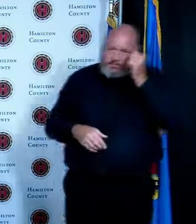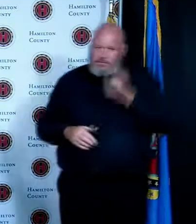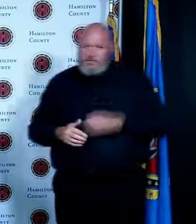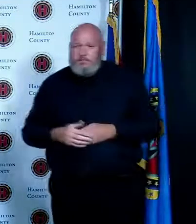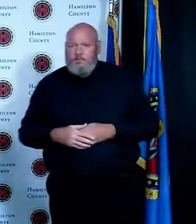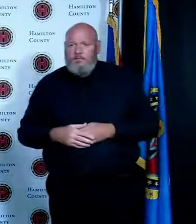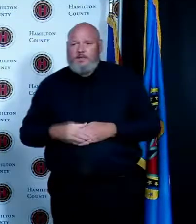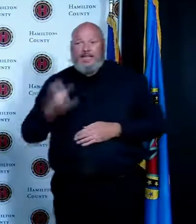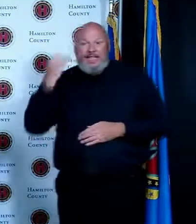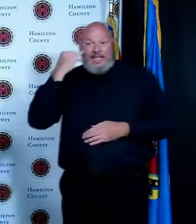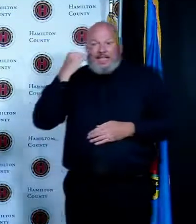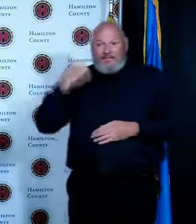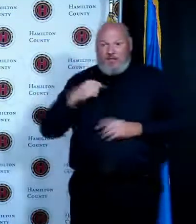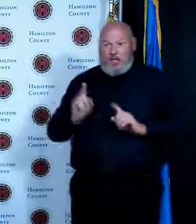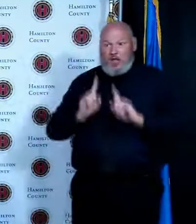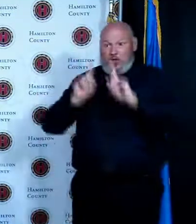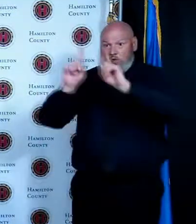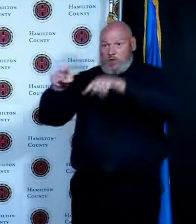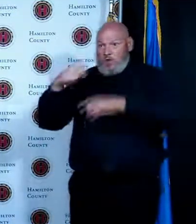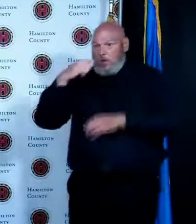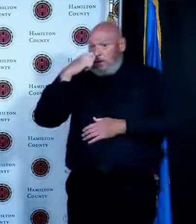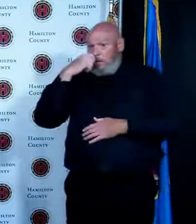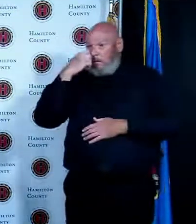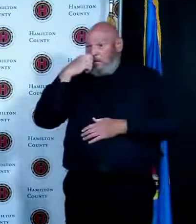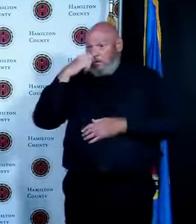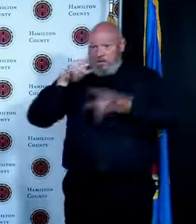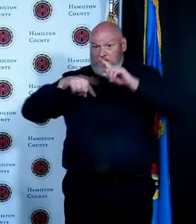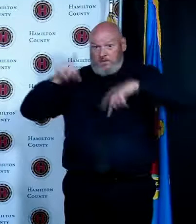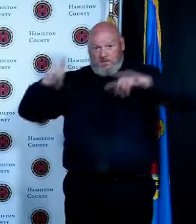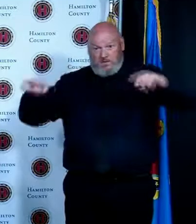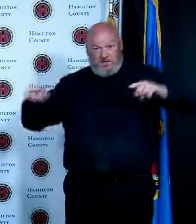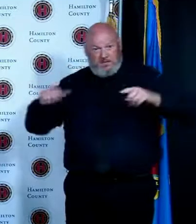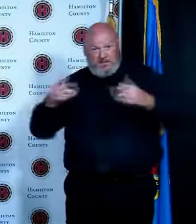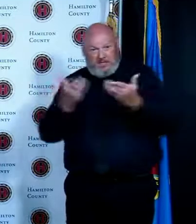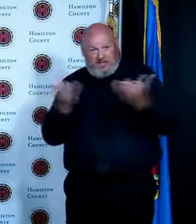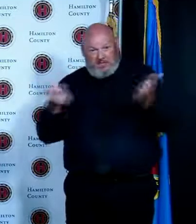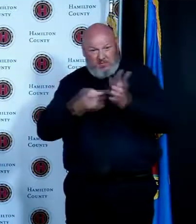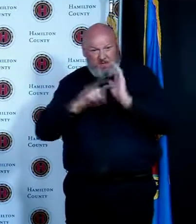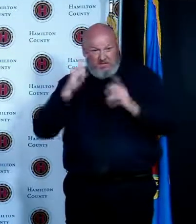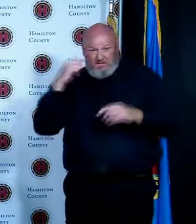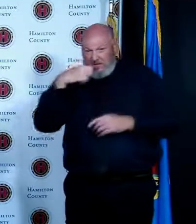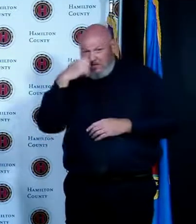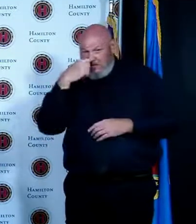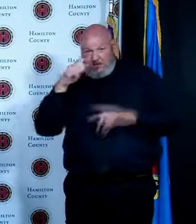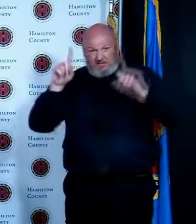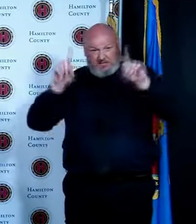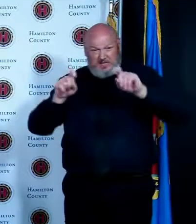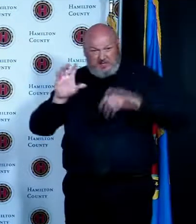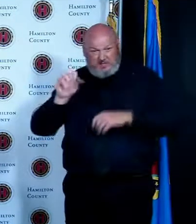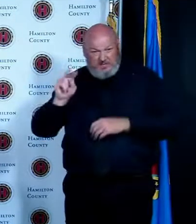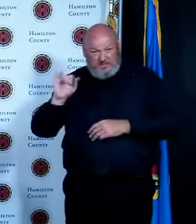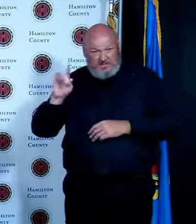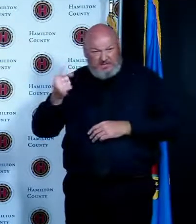absolutely so the testing sites once again check out our map and if you click on the link it does tell you what's needed at each testing